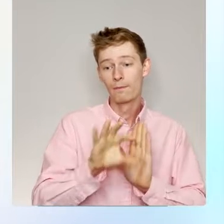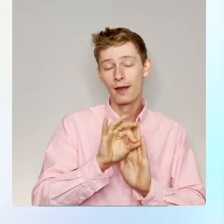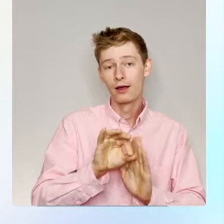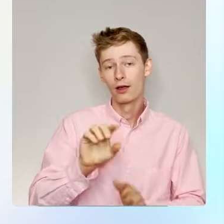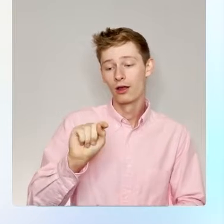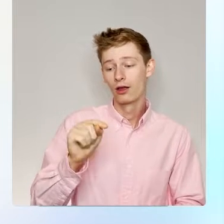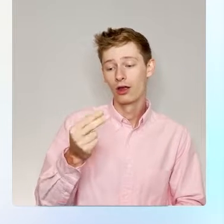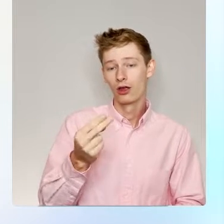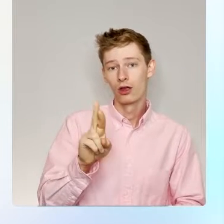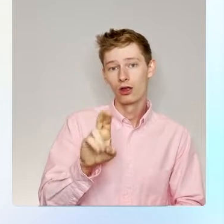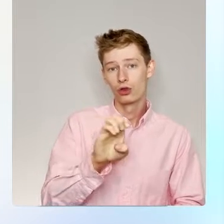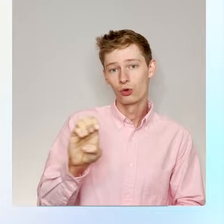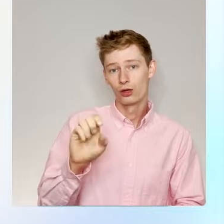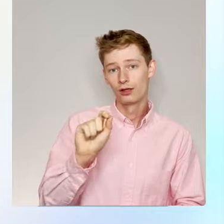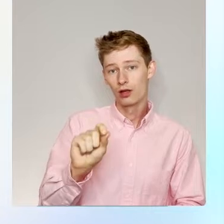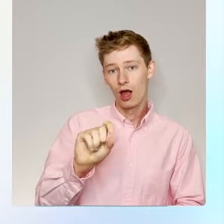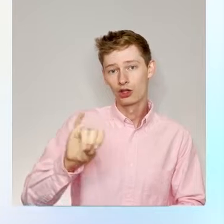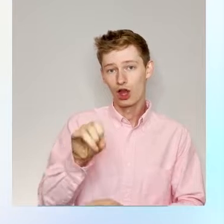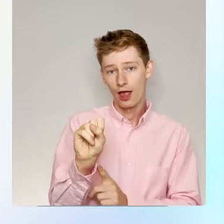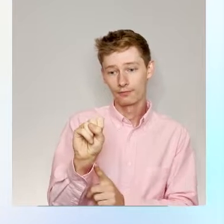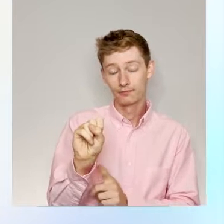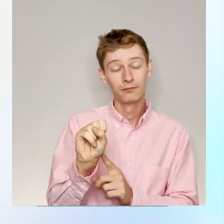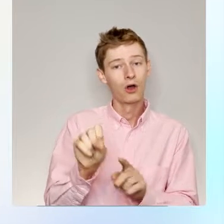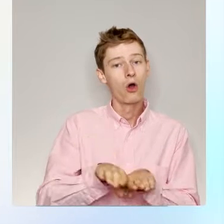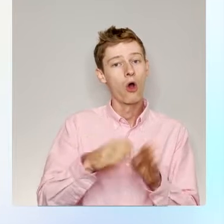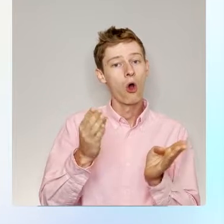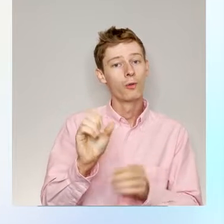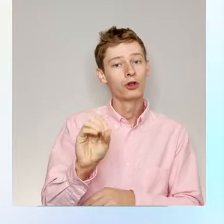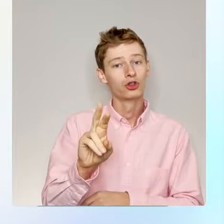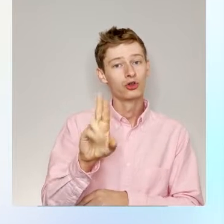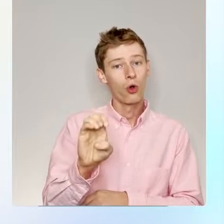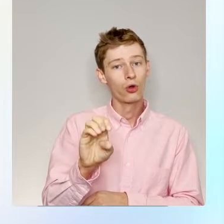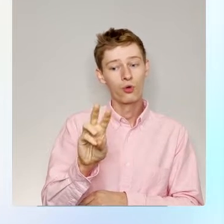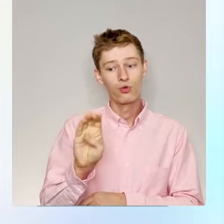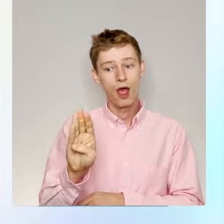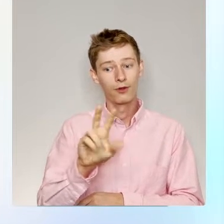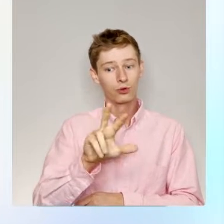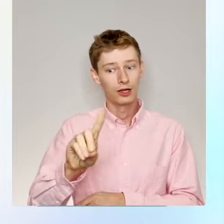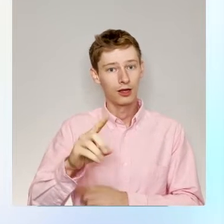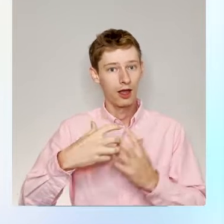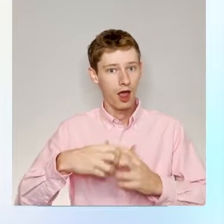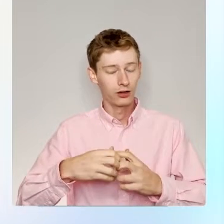Three.js is an open source web 3D engine that has a huge community that has created a vibrant ecosystem